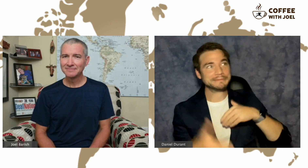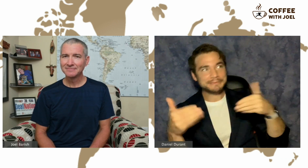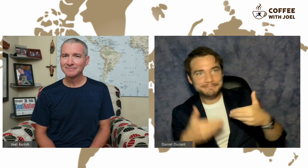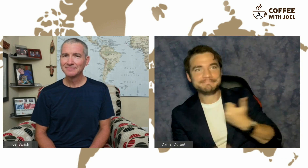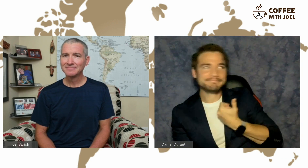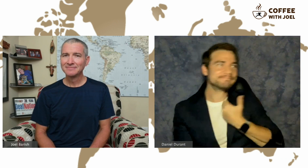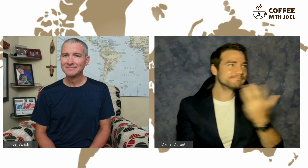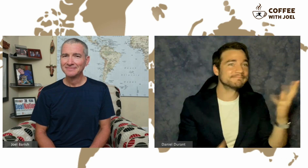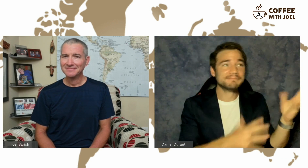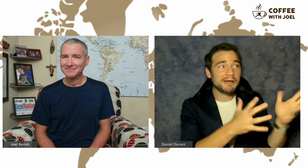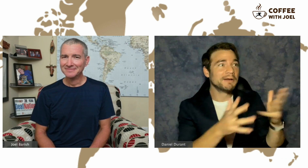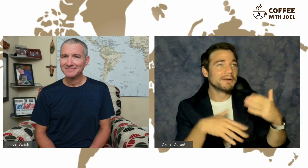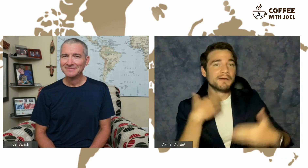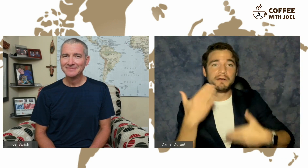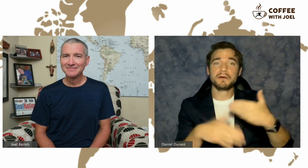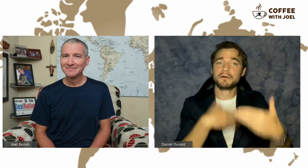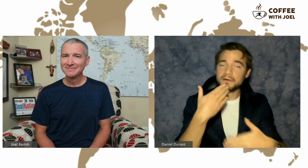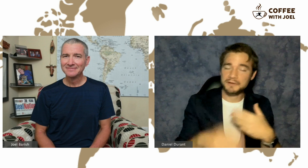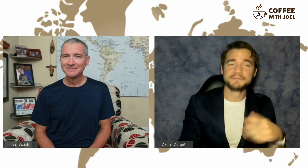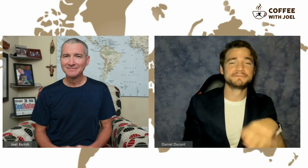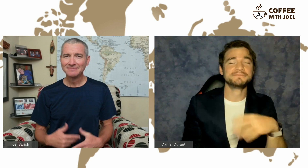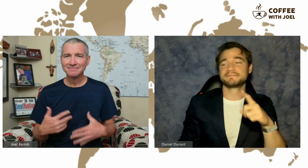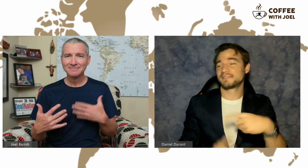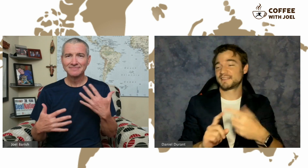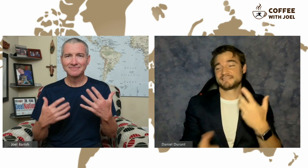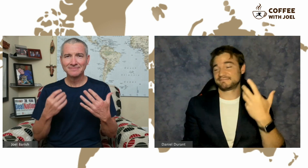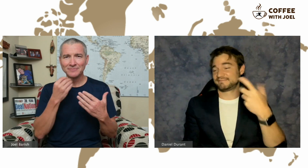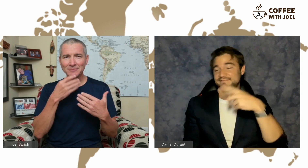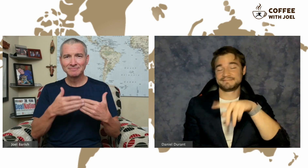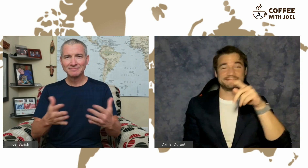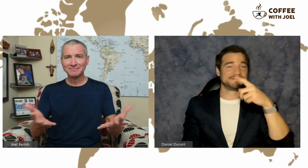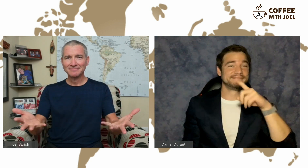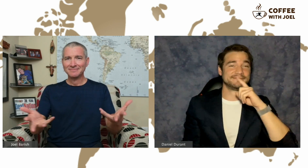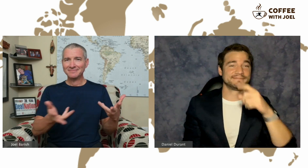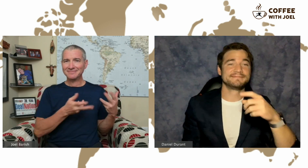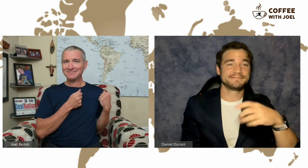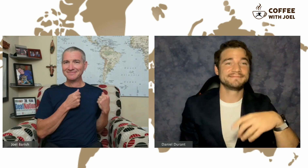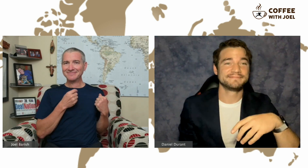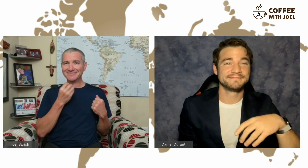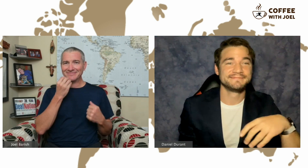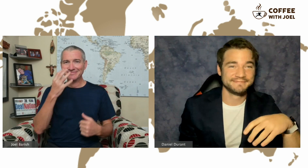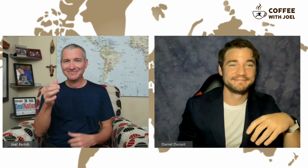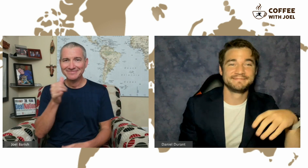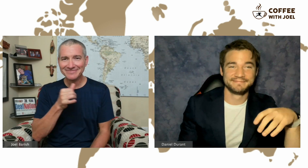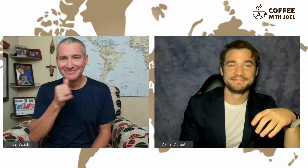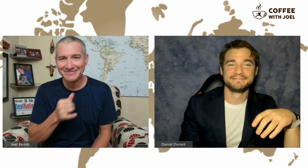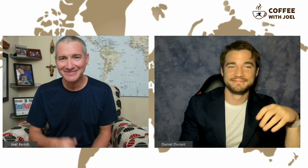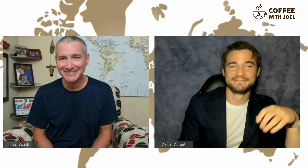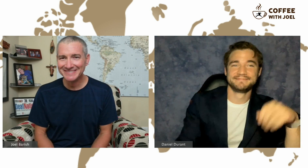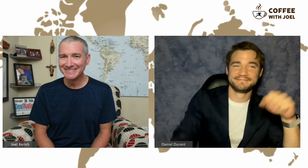I introduced myself, and things went well. With a warm welcome!